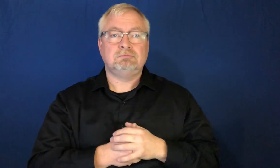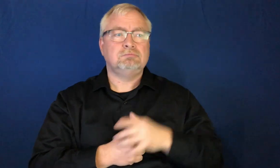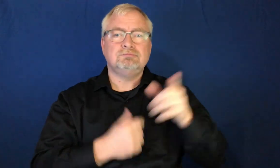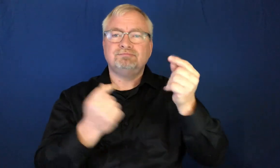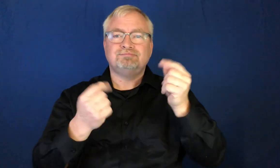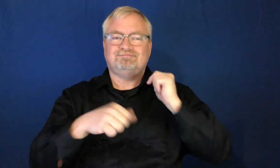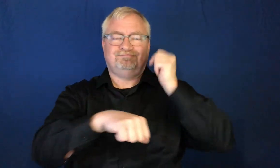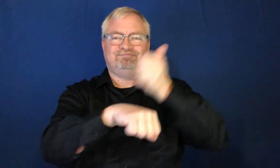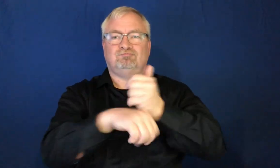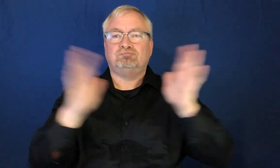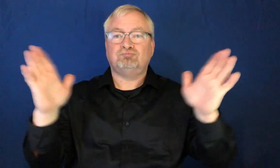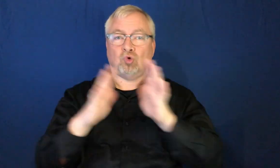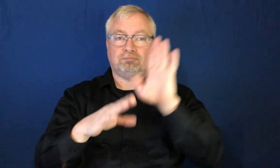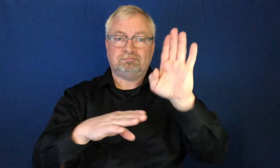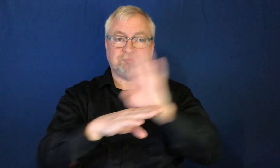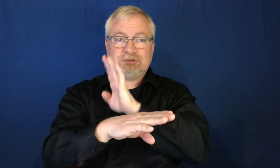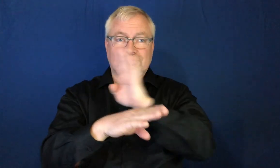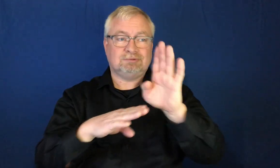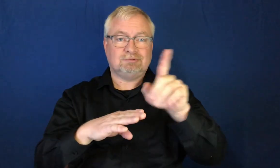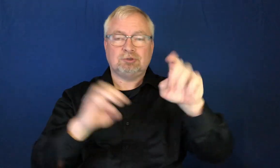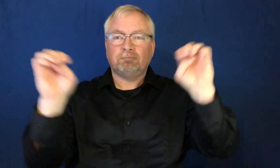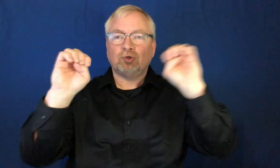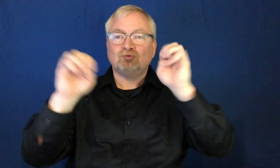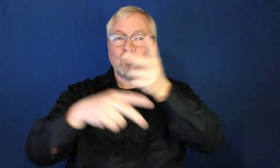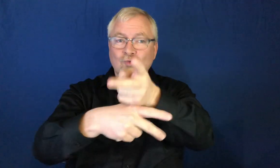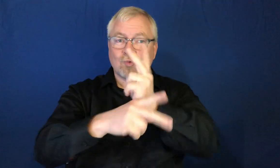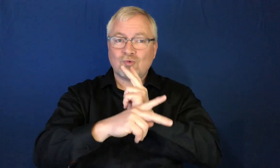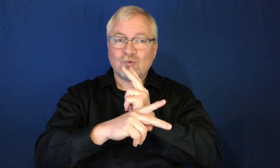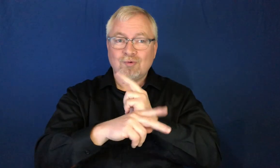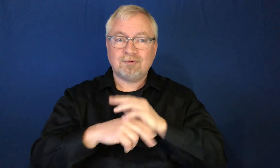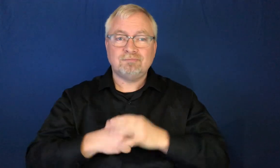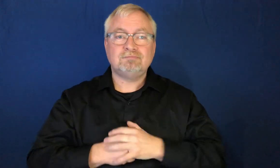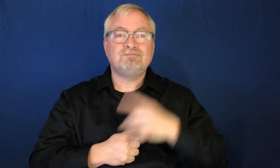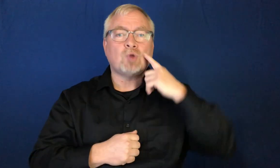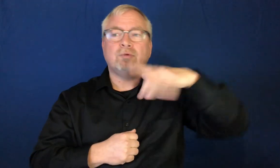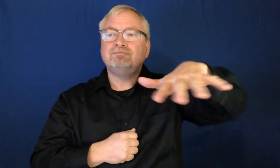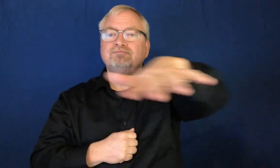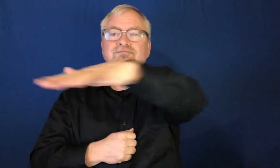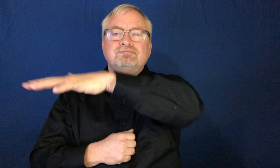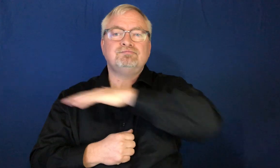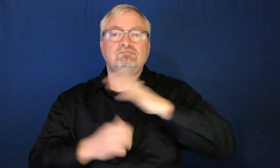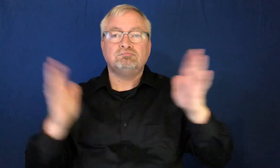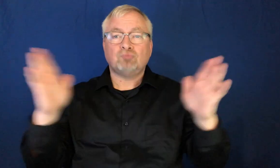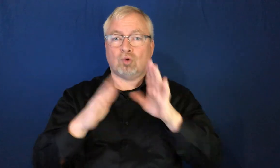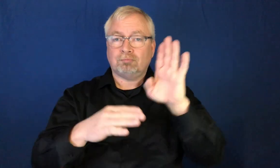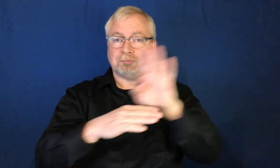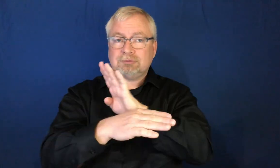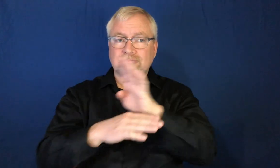to establish a Small Business Emergency Loan program for small businesses